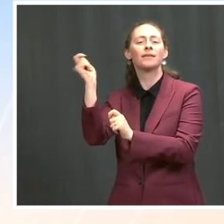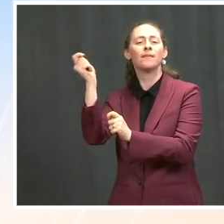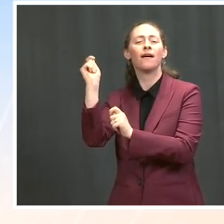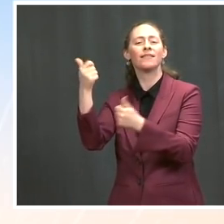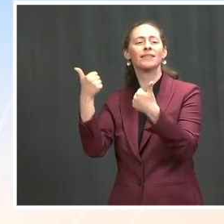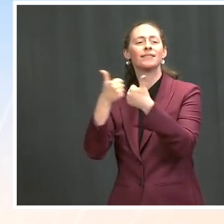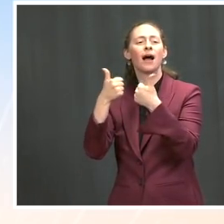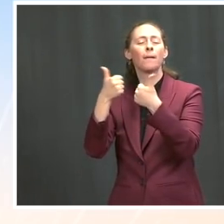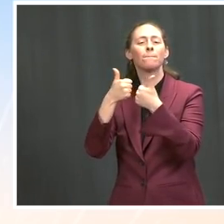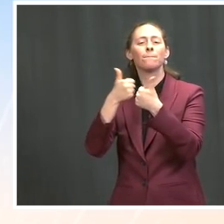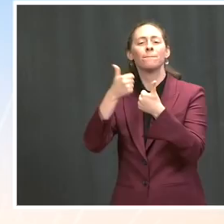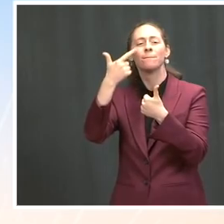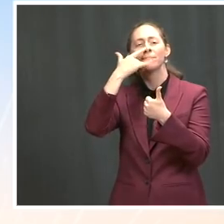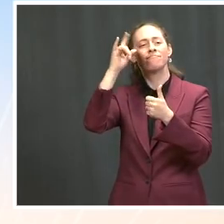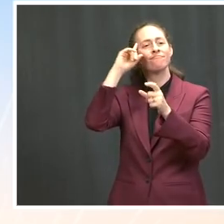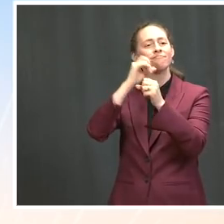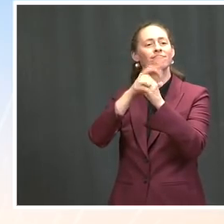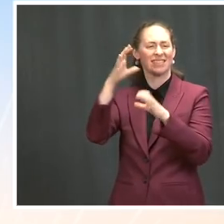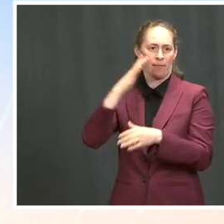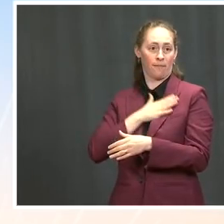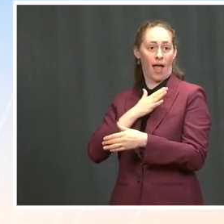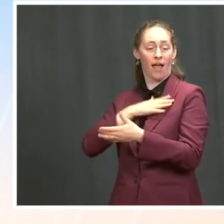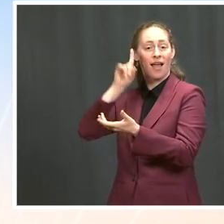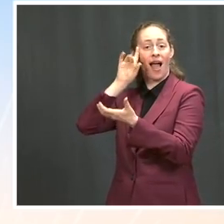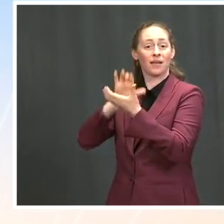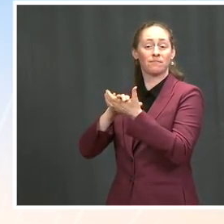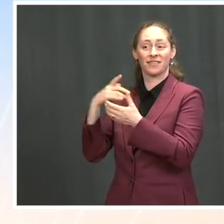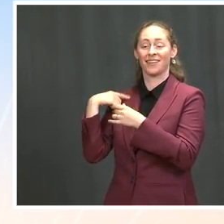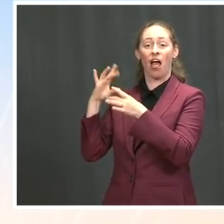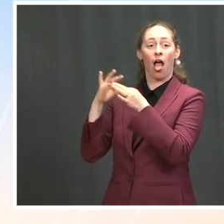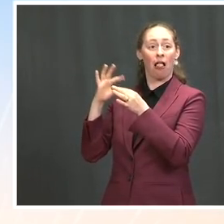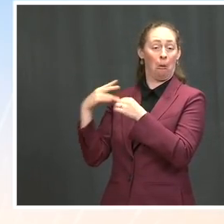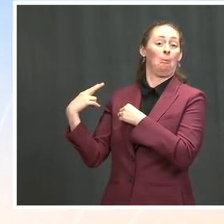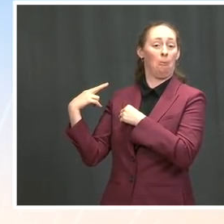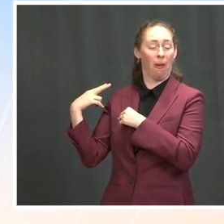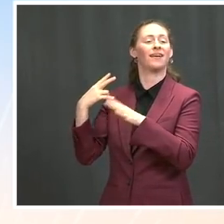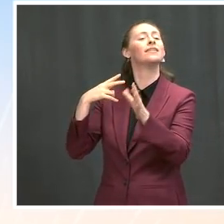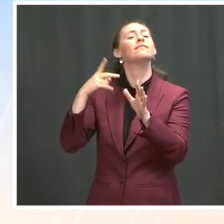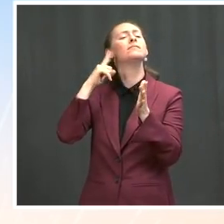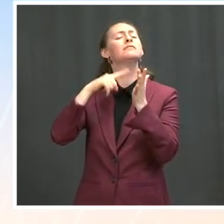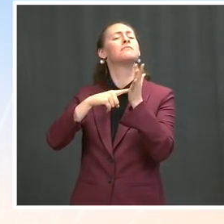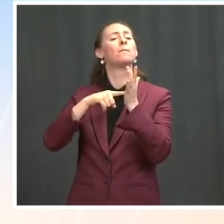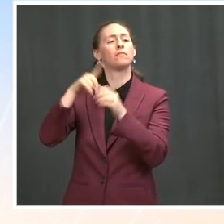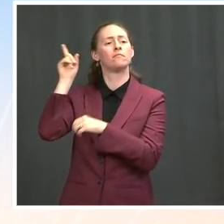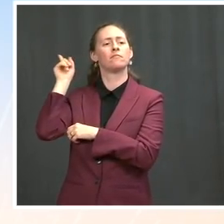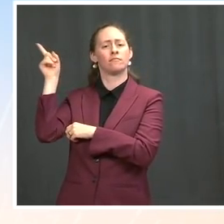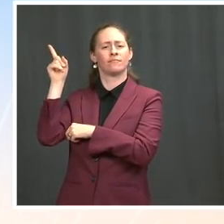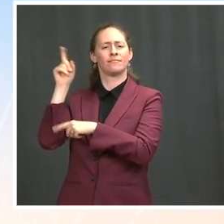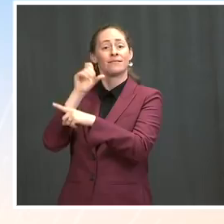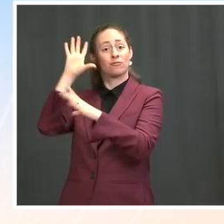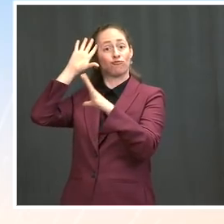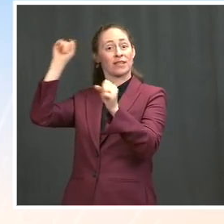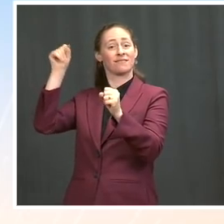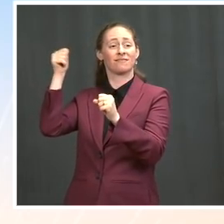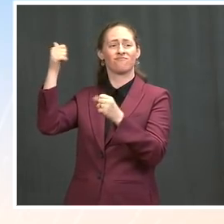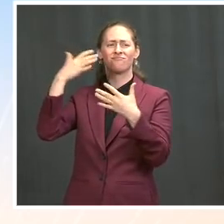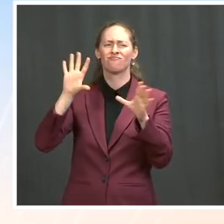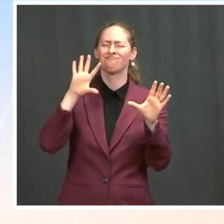Look, I think the President, having served 36 years in the Senate, he's always going to be deeply involved. He's always going to roll up his sleeves